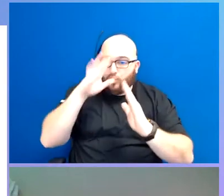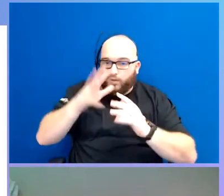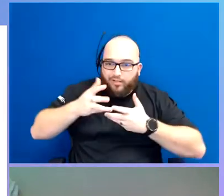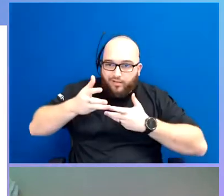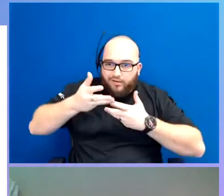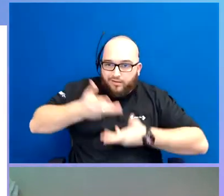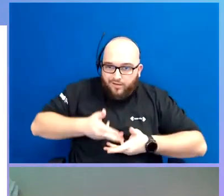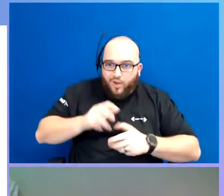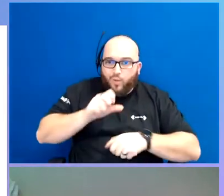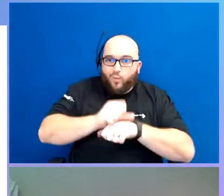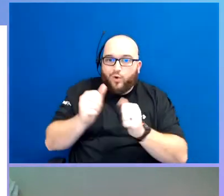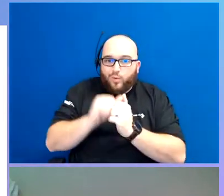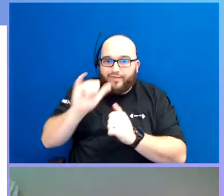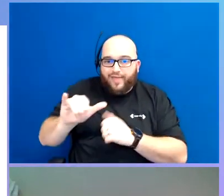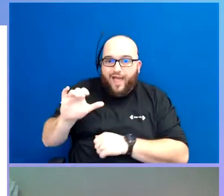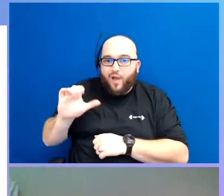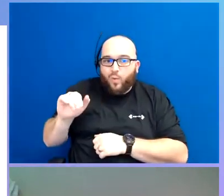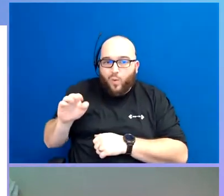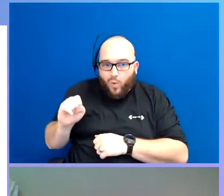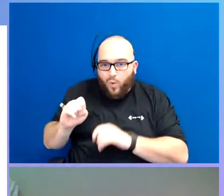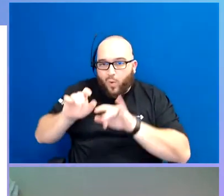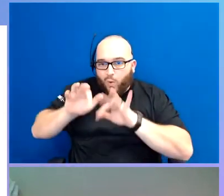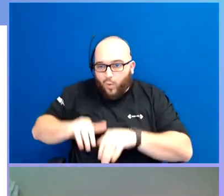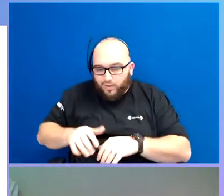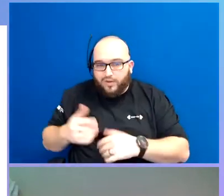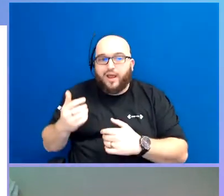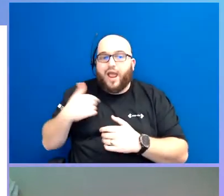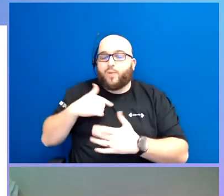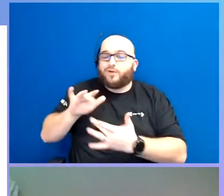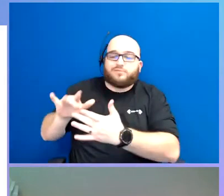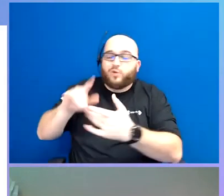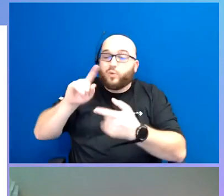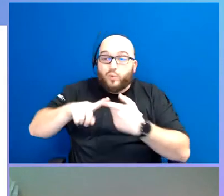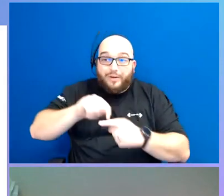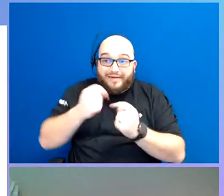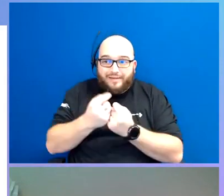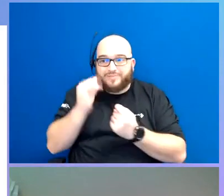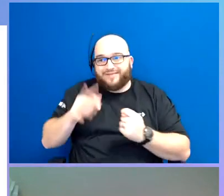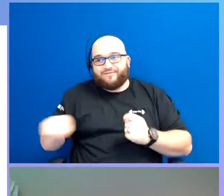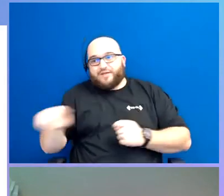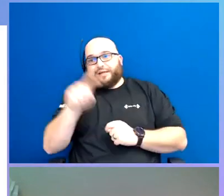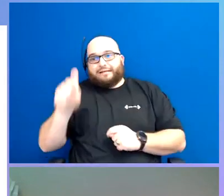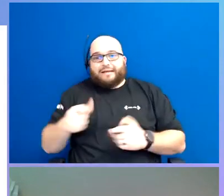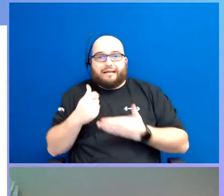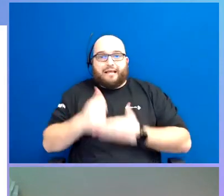different teams if they need any extra helping hand. Um, so these